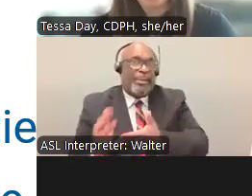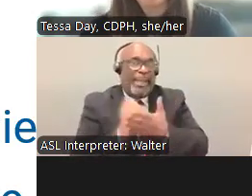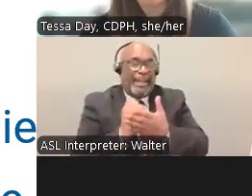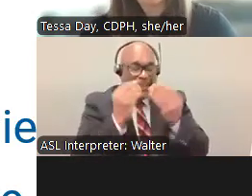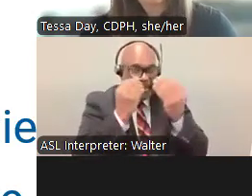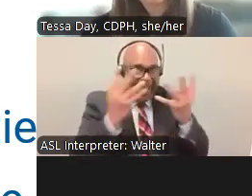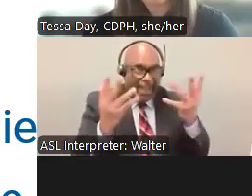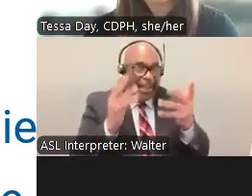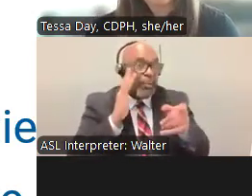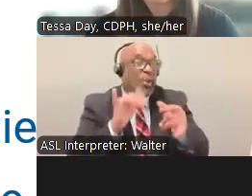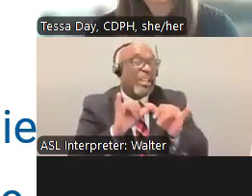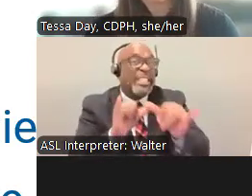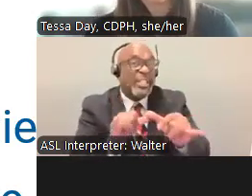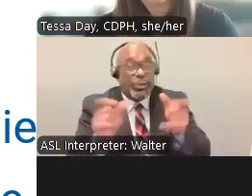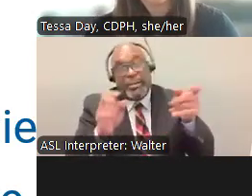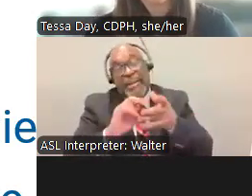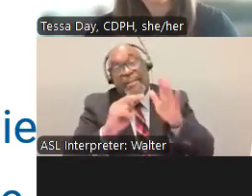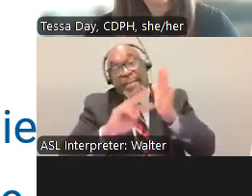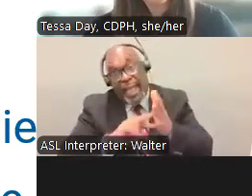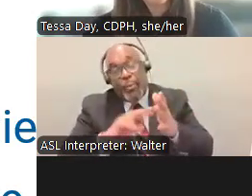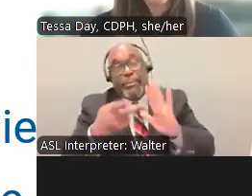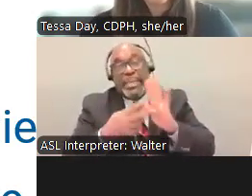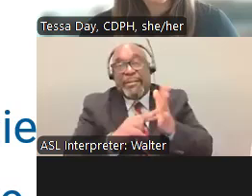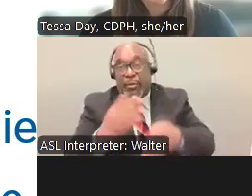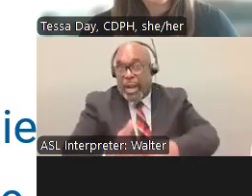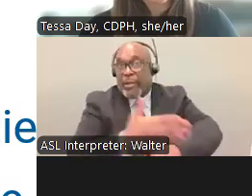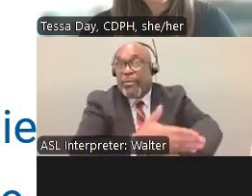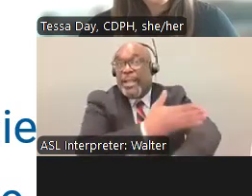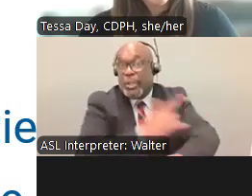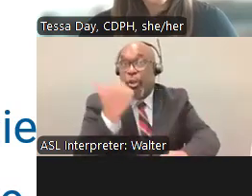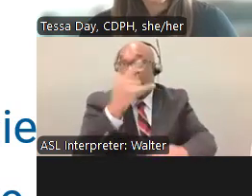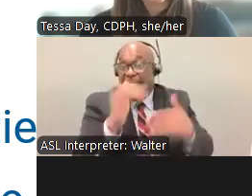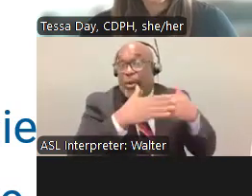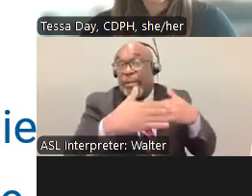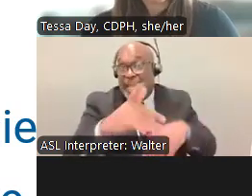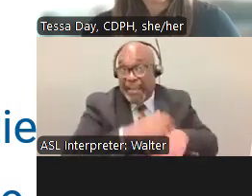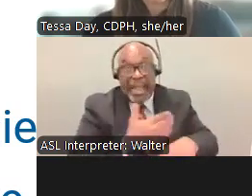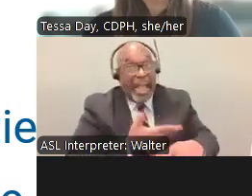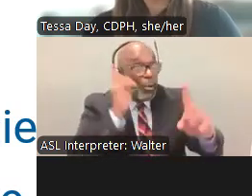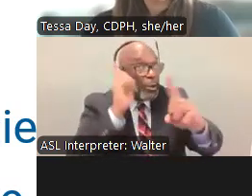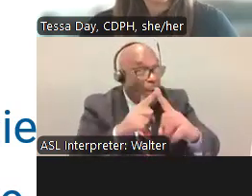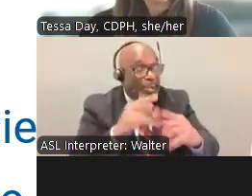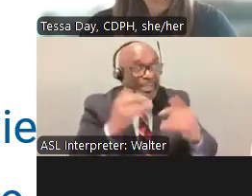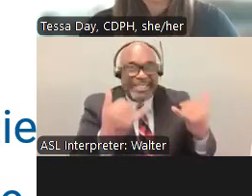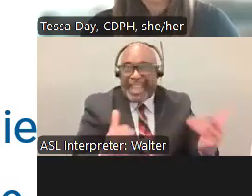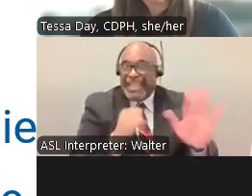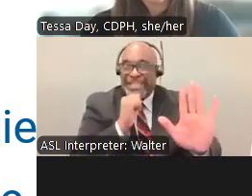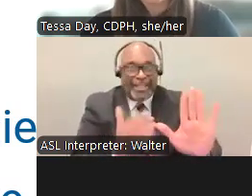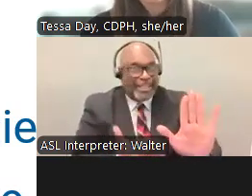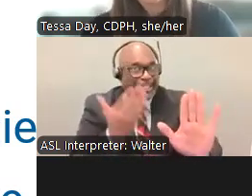13:37:11 define what meaningful progress 13:37:14 looks like going forward. So, 13:37:15 our goal today isn't to suggest that 13:37:18 this data alone will transform